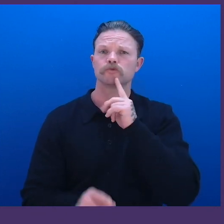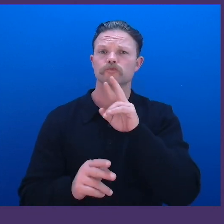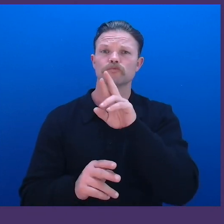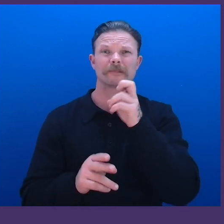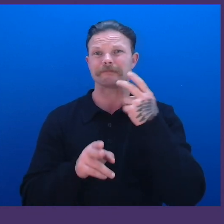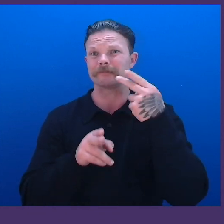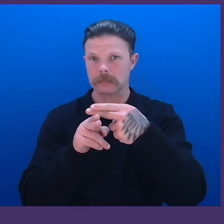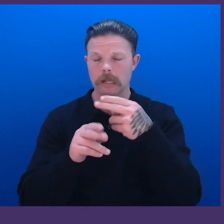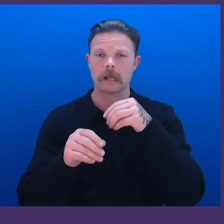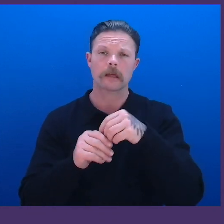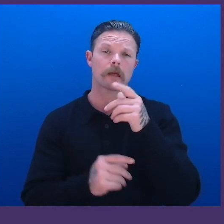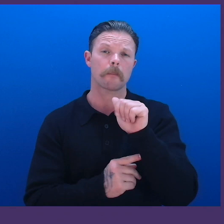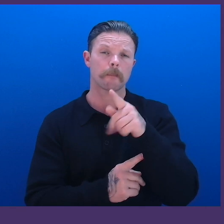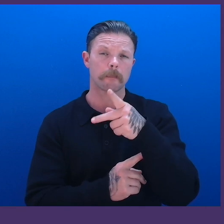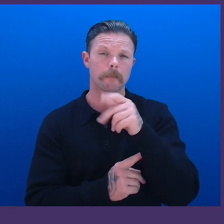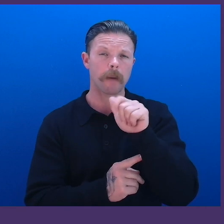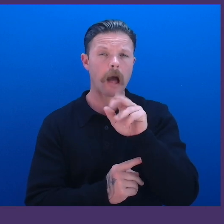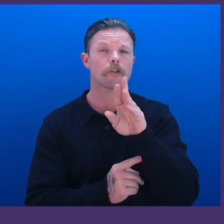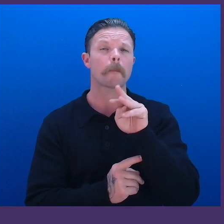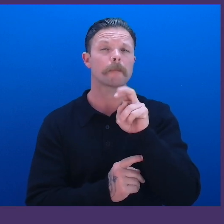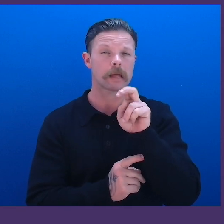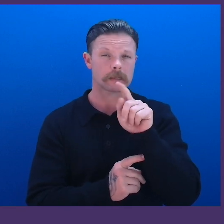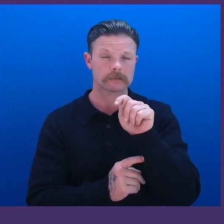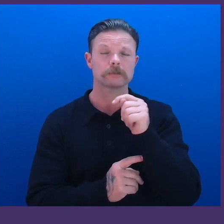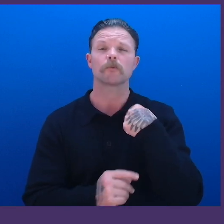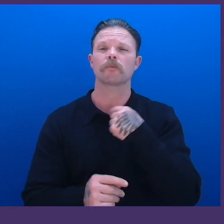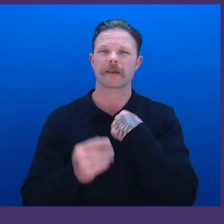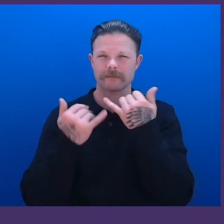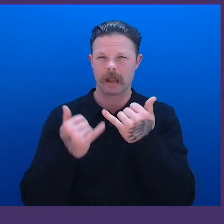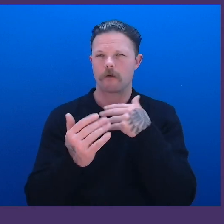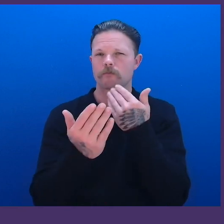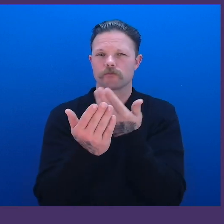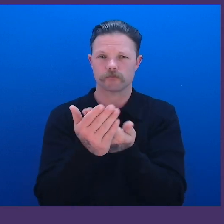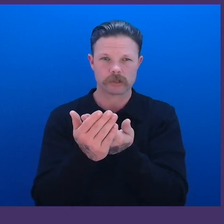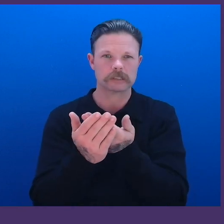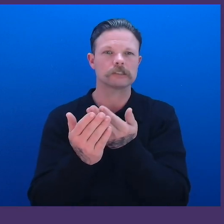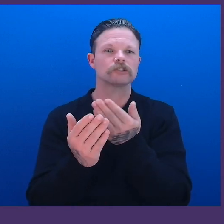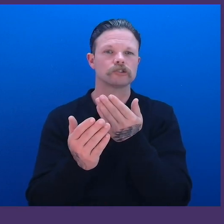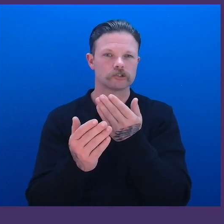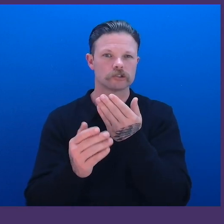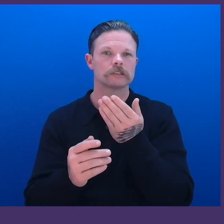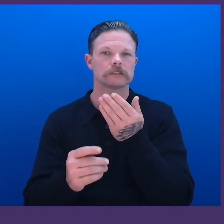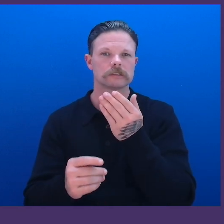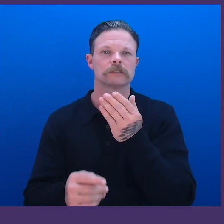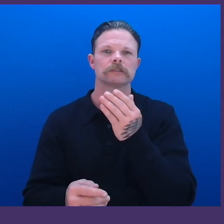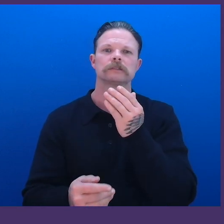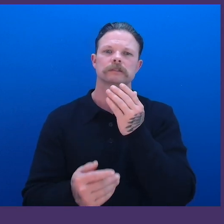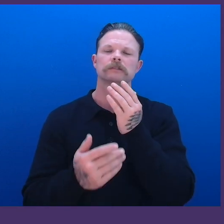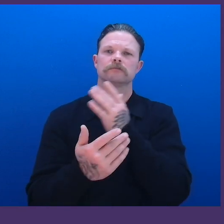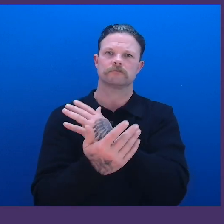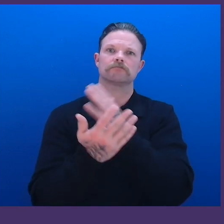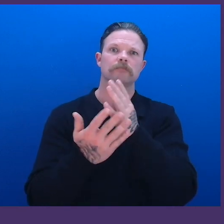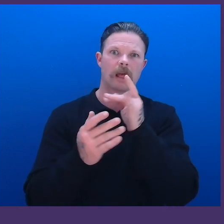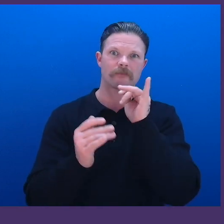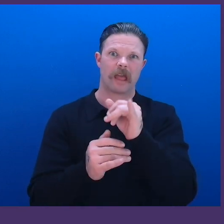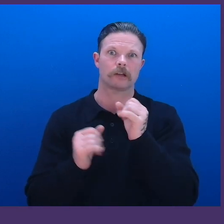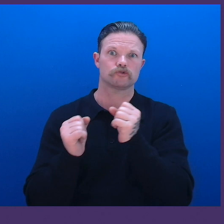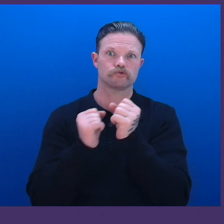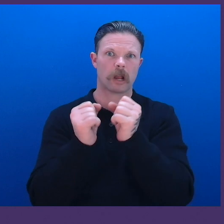We have now reached the midterm of the disability strategy. It was 2130.